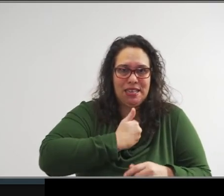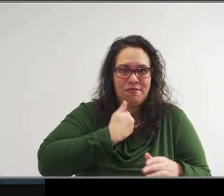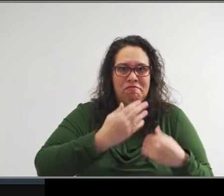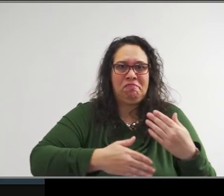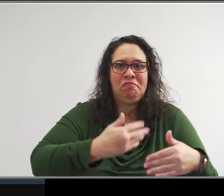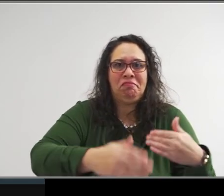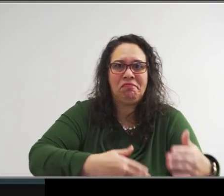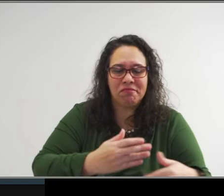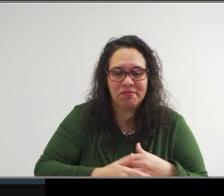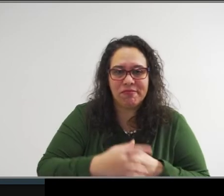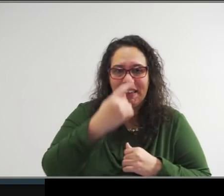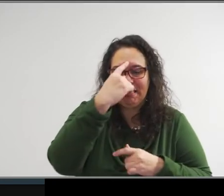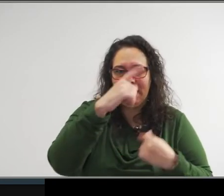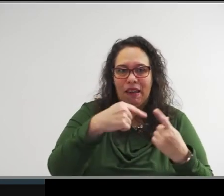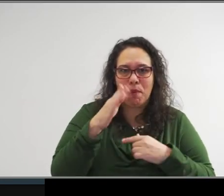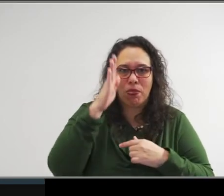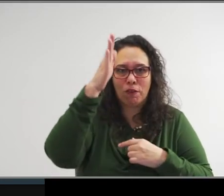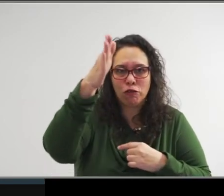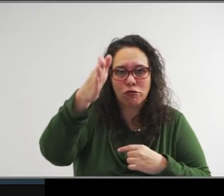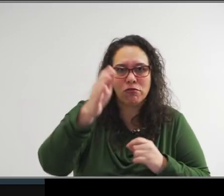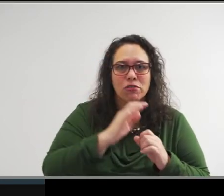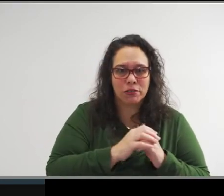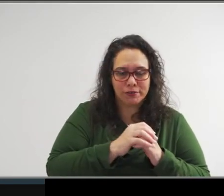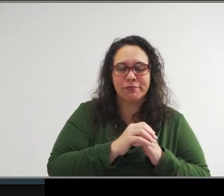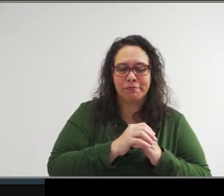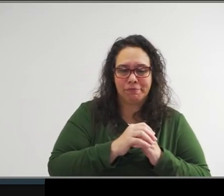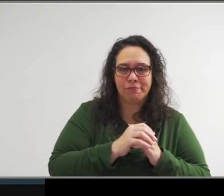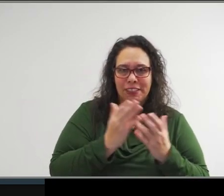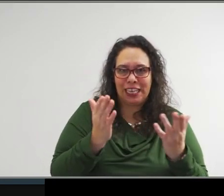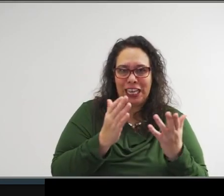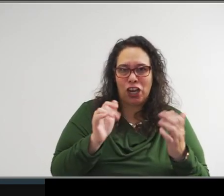and to think about the future that we have in long beach unified school district.